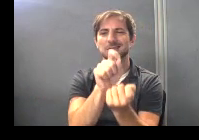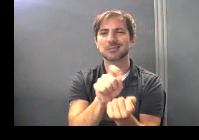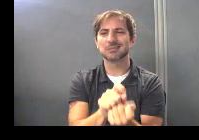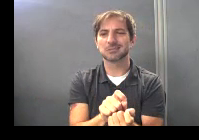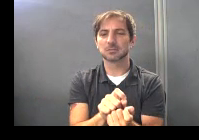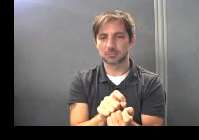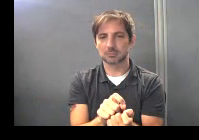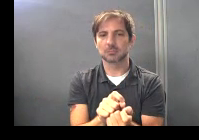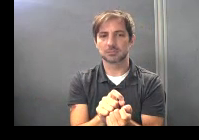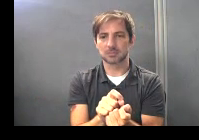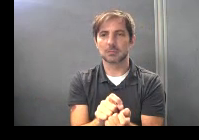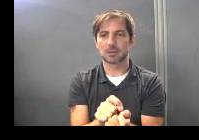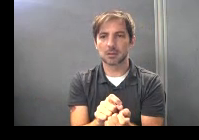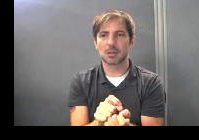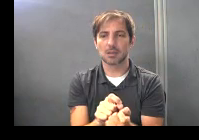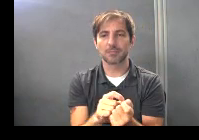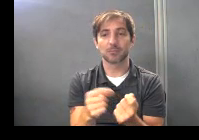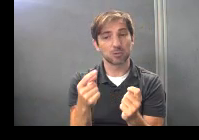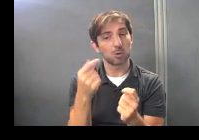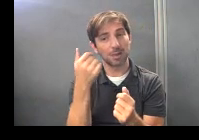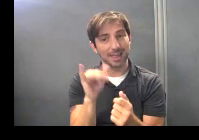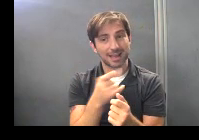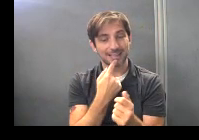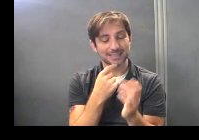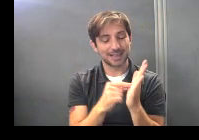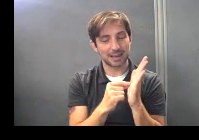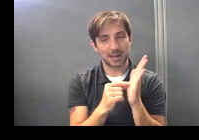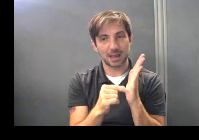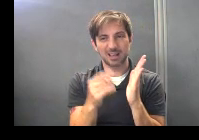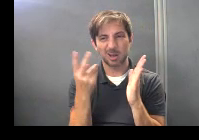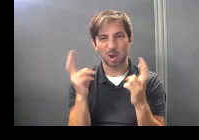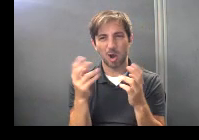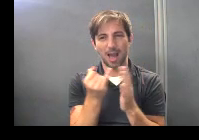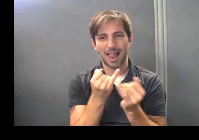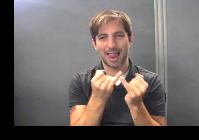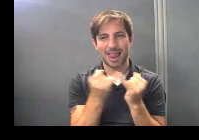PUT IT AS A LINE ITEM IN GRANT APPLICATIONS. I CAN'T TELL YOU HOW MANY TIMES WE LOOK AT